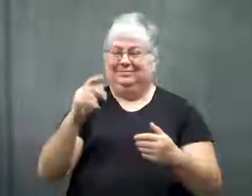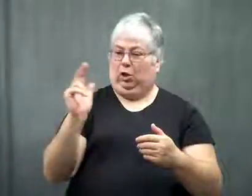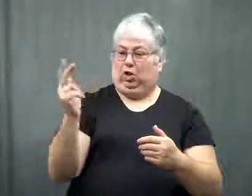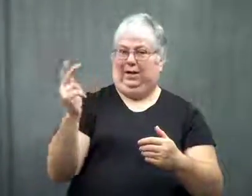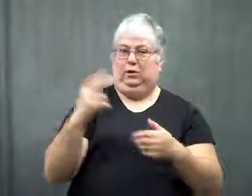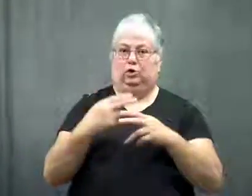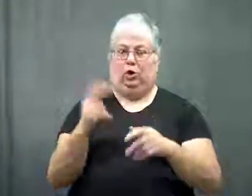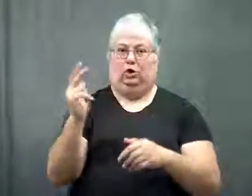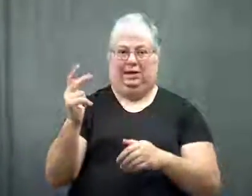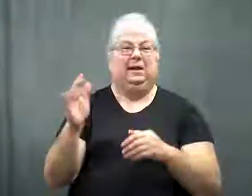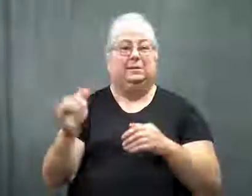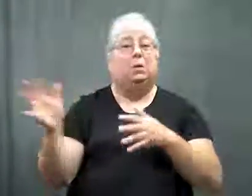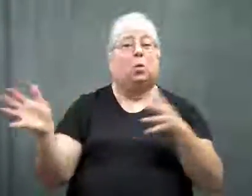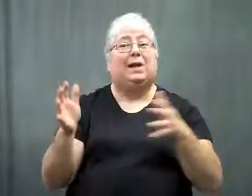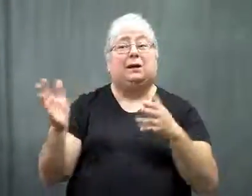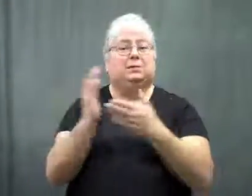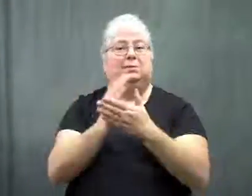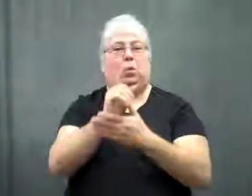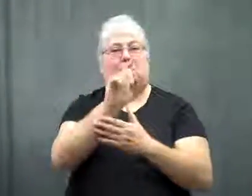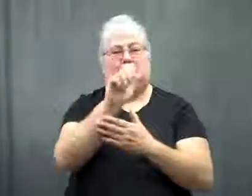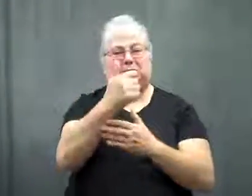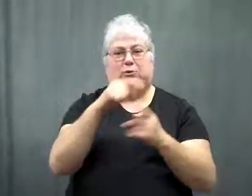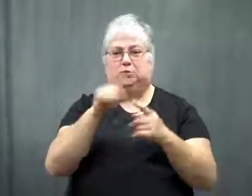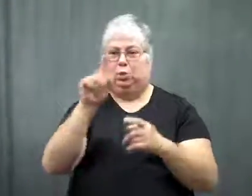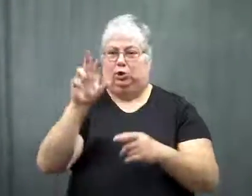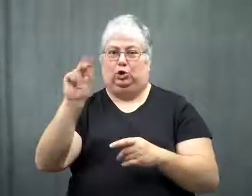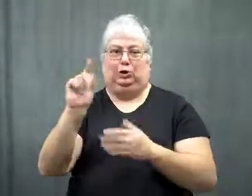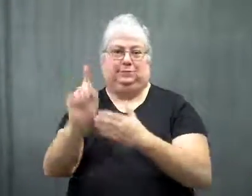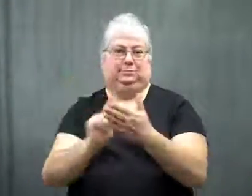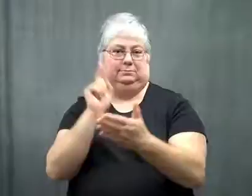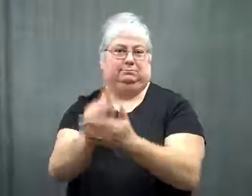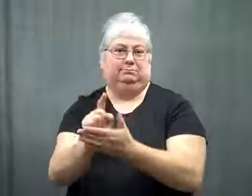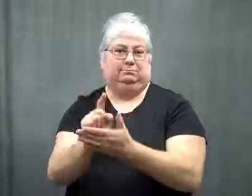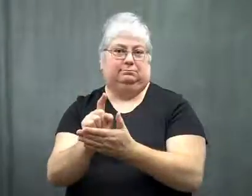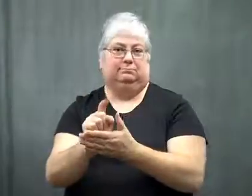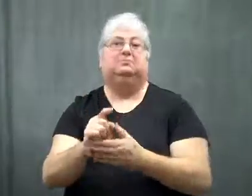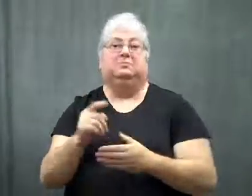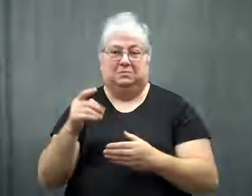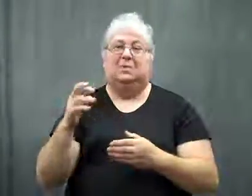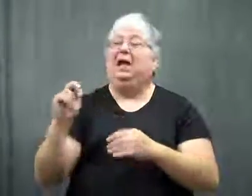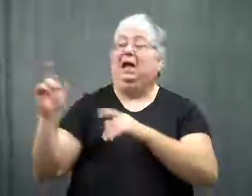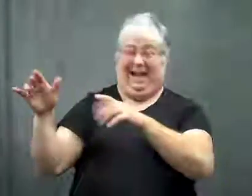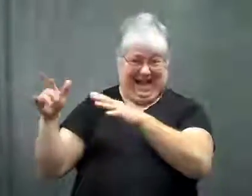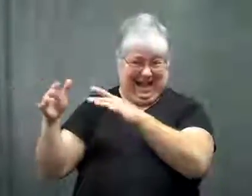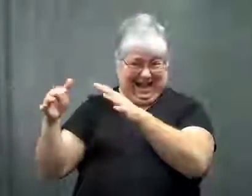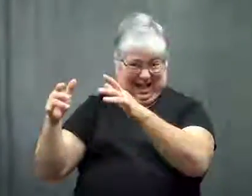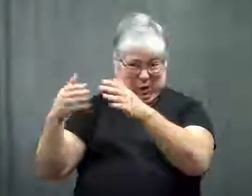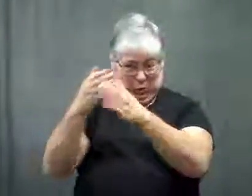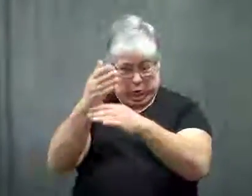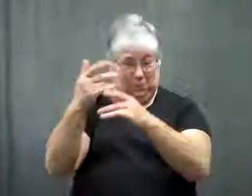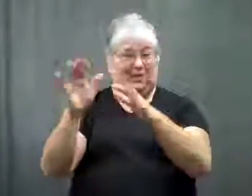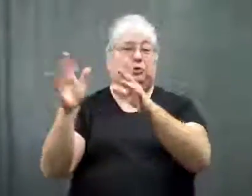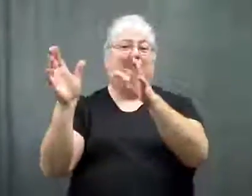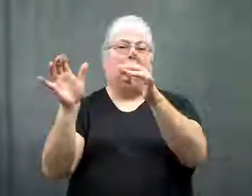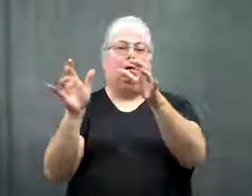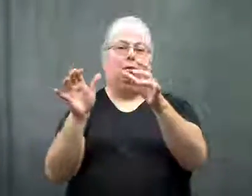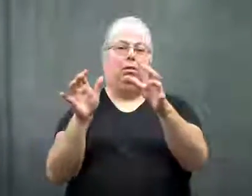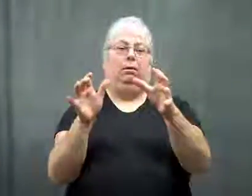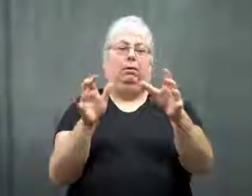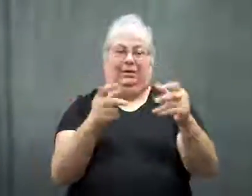It was a category 3, which has winds from 110 - 130 mph.